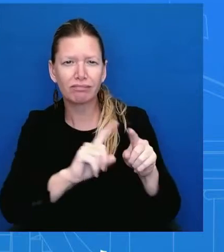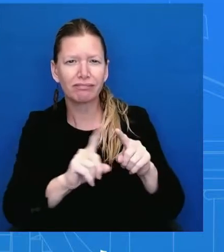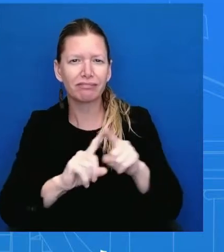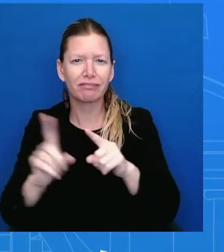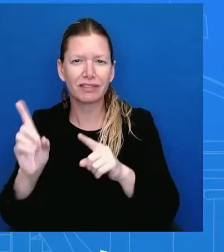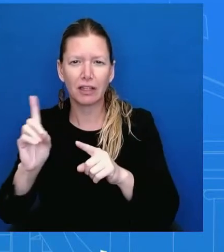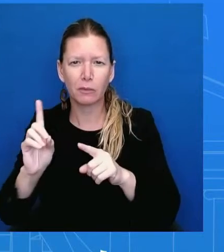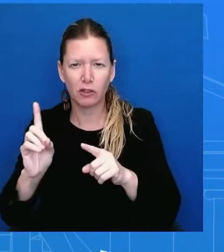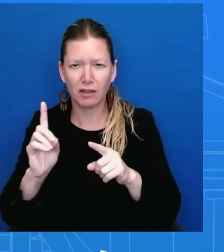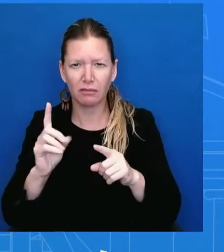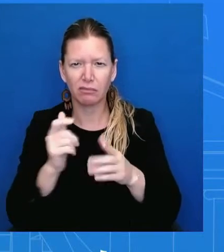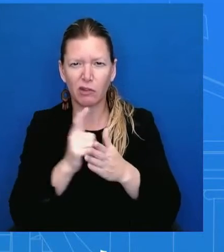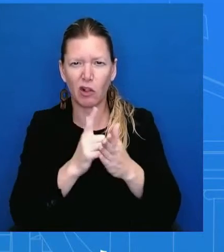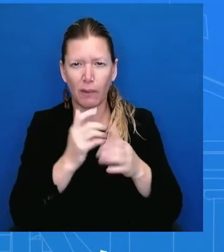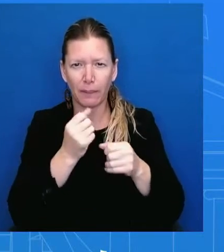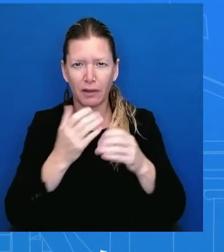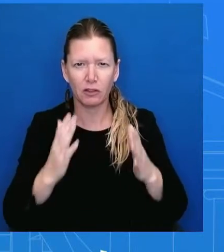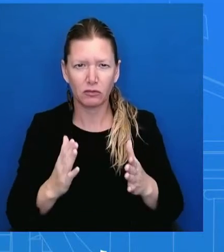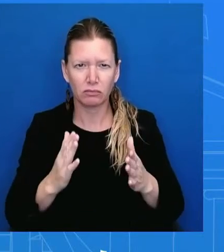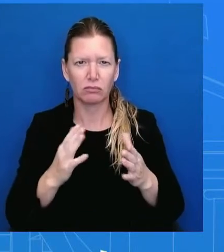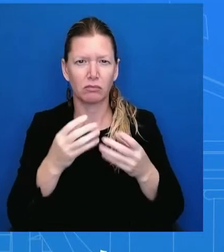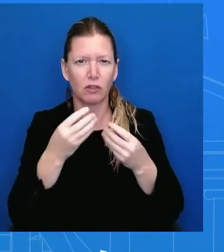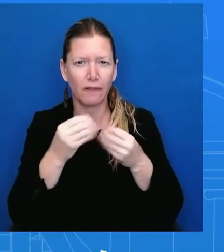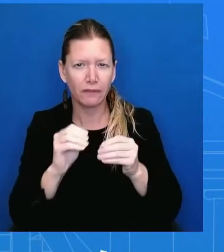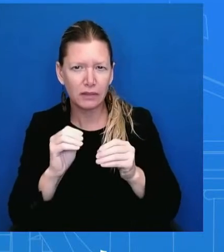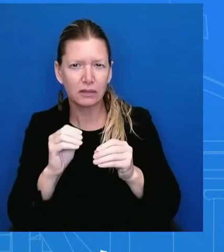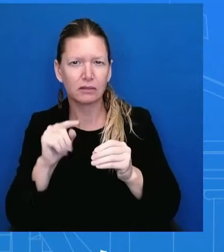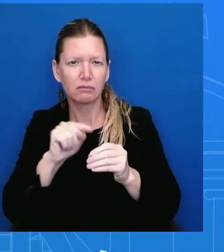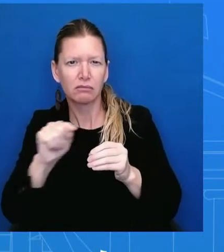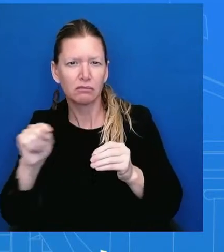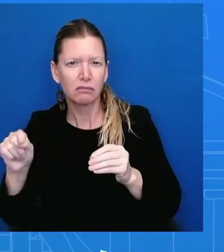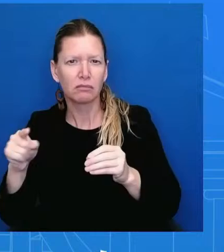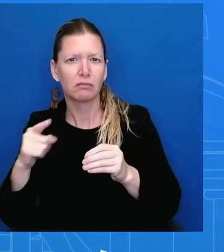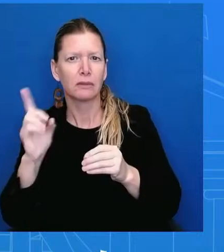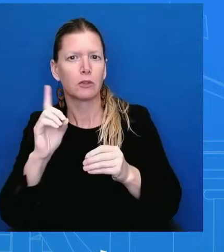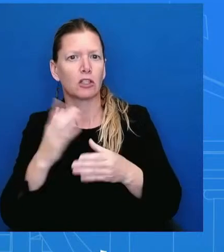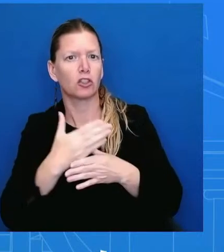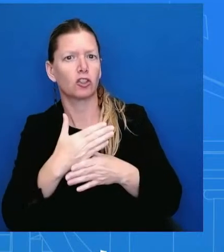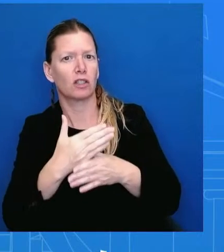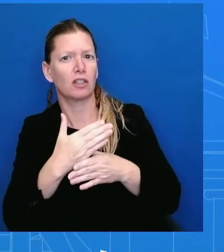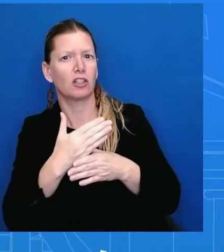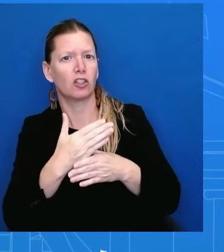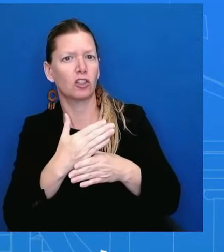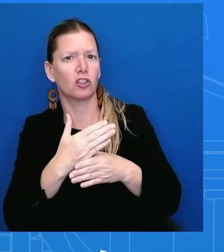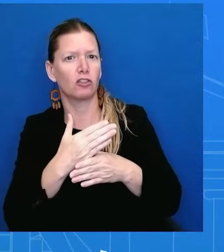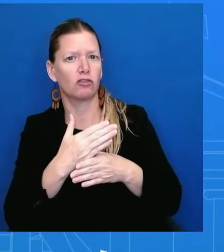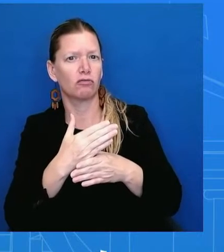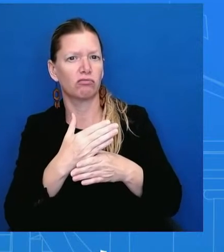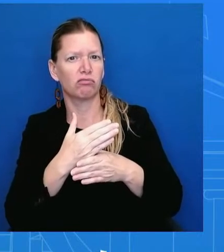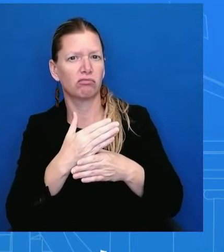about what was asked, some of those lawmakers spoke to the Journal a second time and once again emphasized Biden's strength."